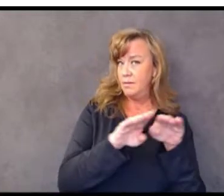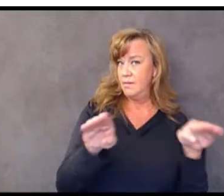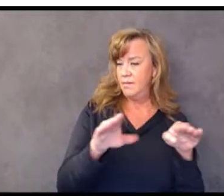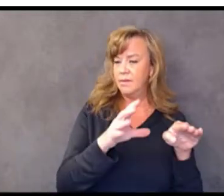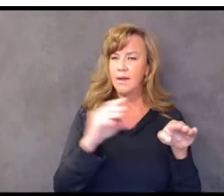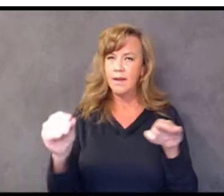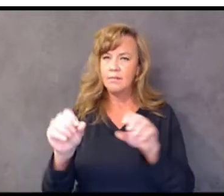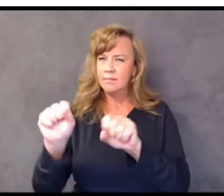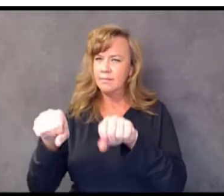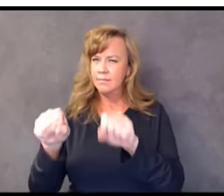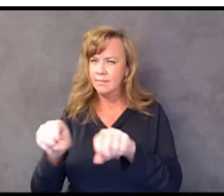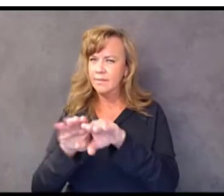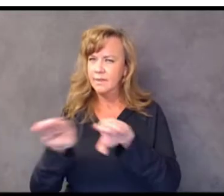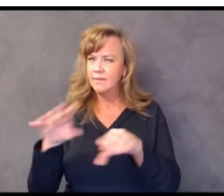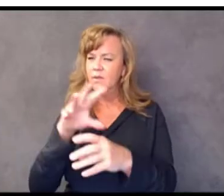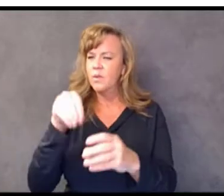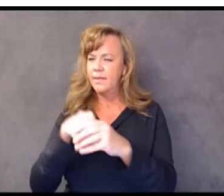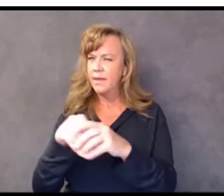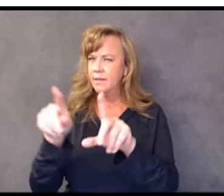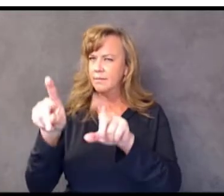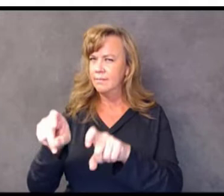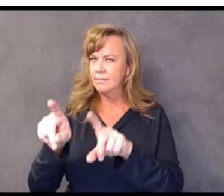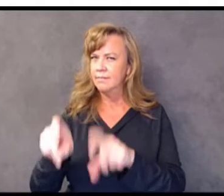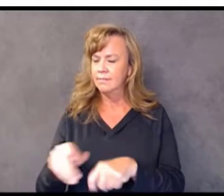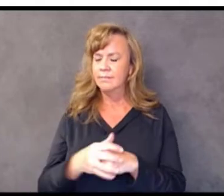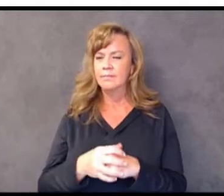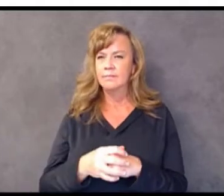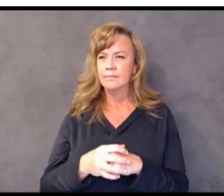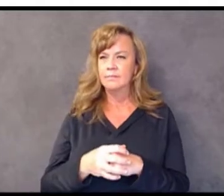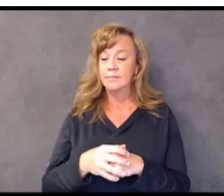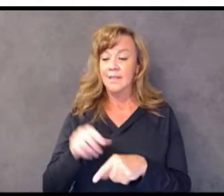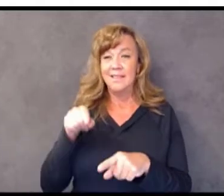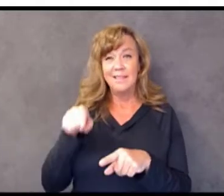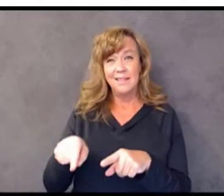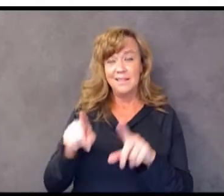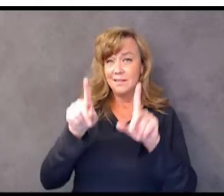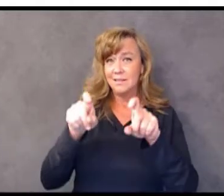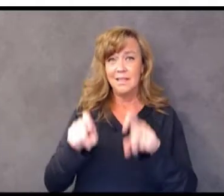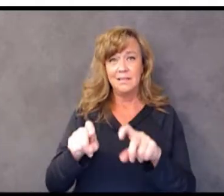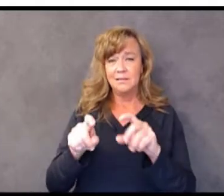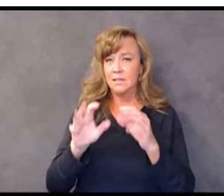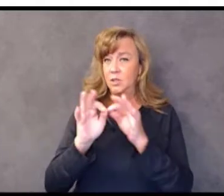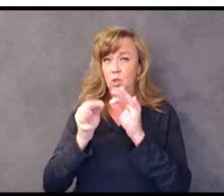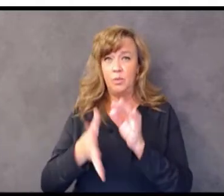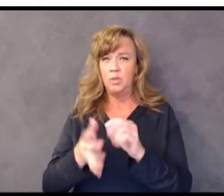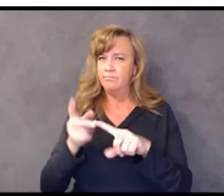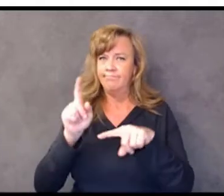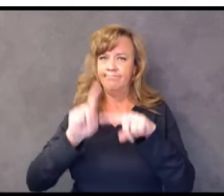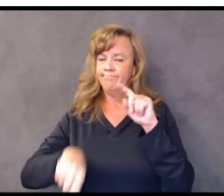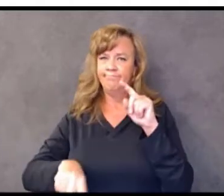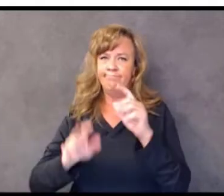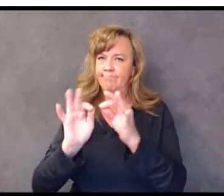Interpreters should not provide support on this subtest outside of signing the directions.